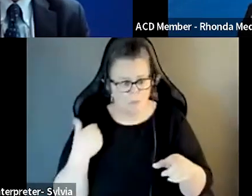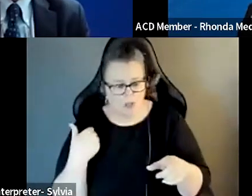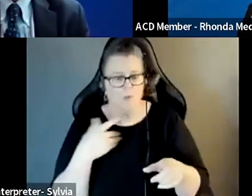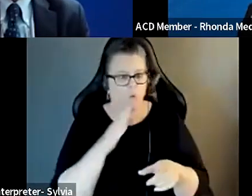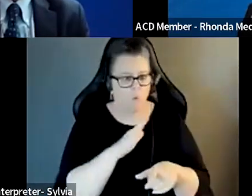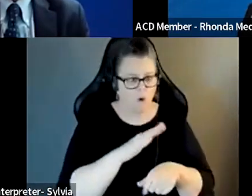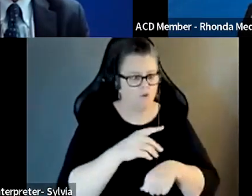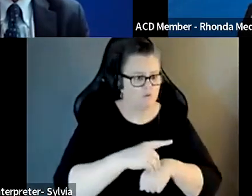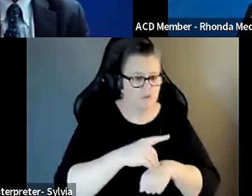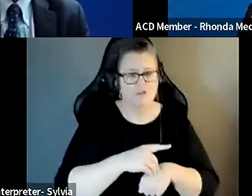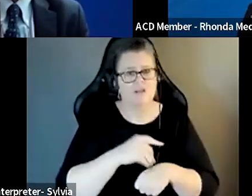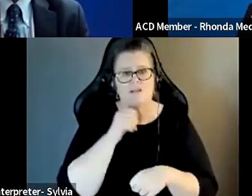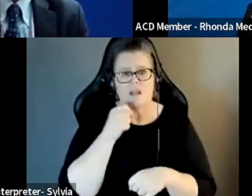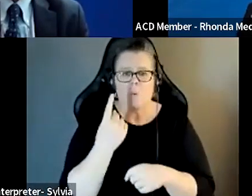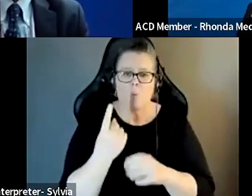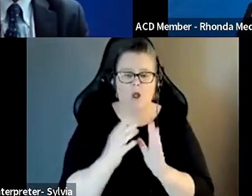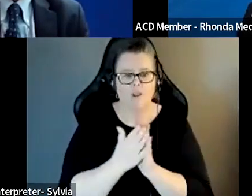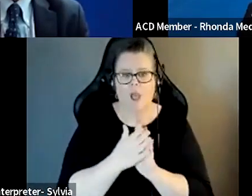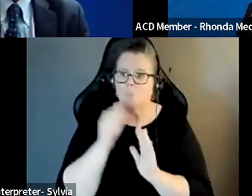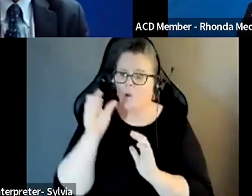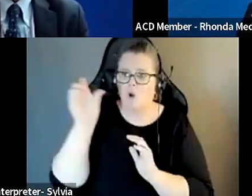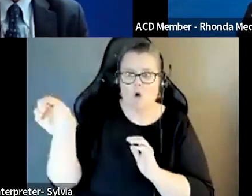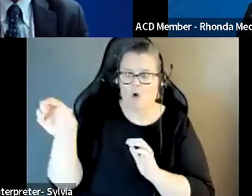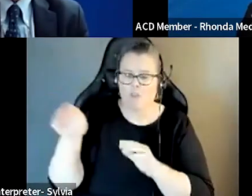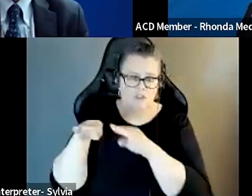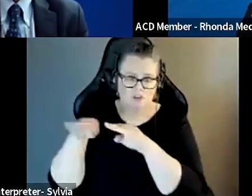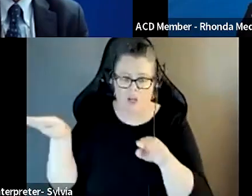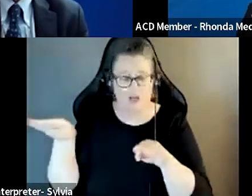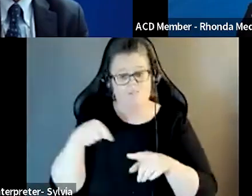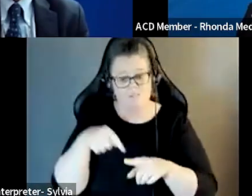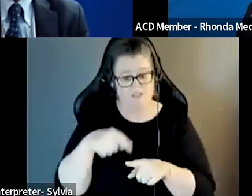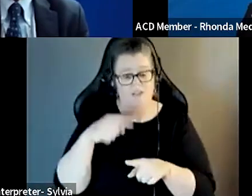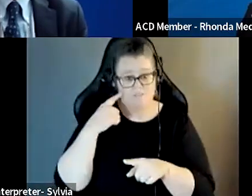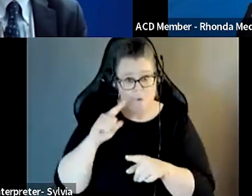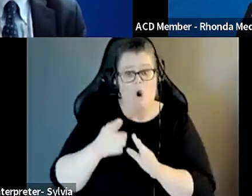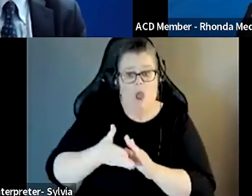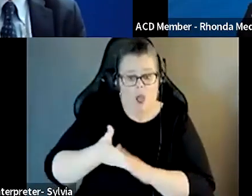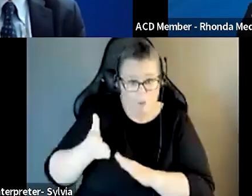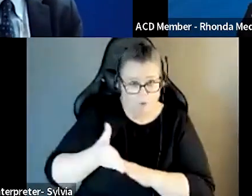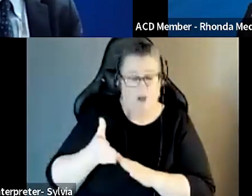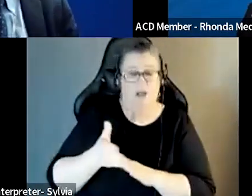But this is an operating thing, and it has responsibilities laid out for what everyone will do,